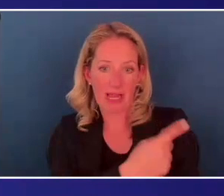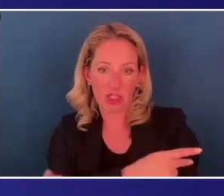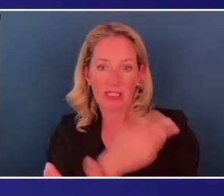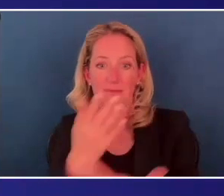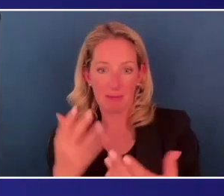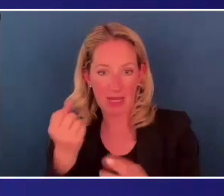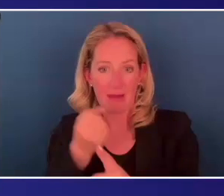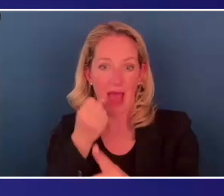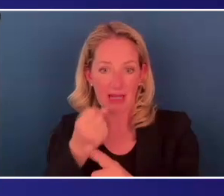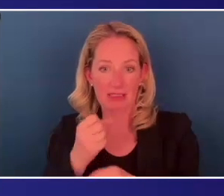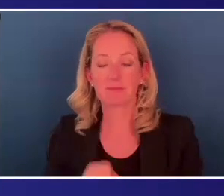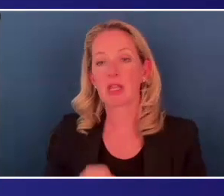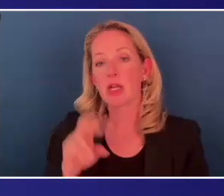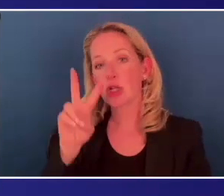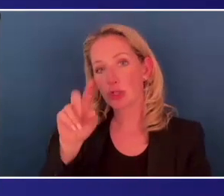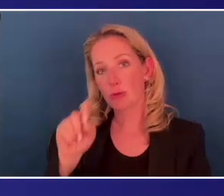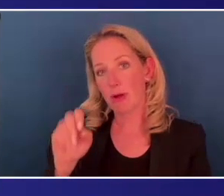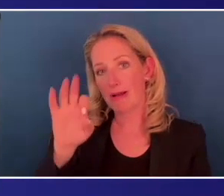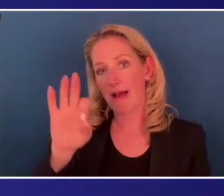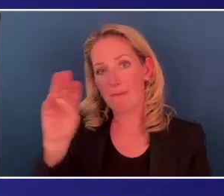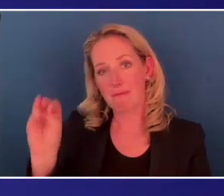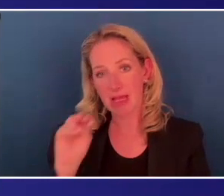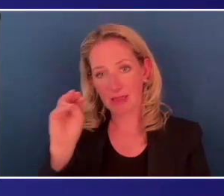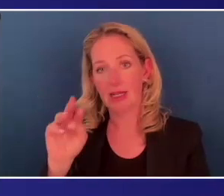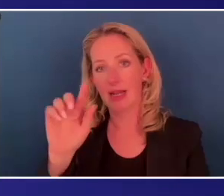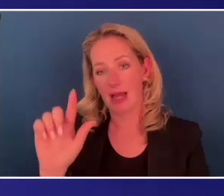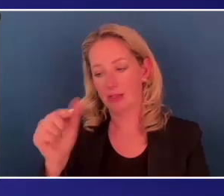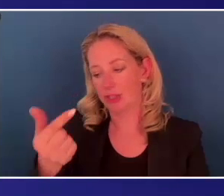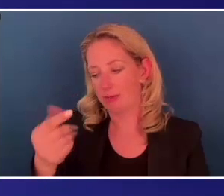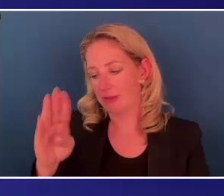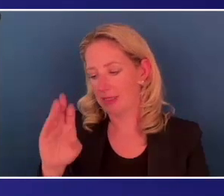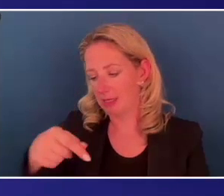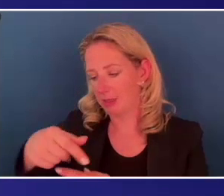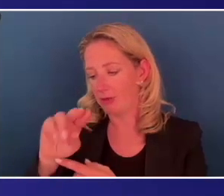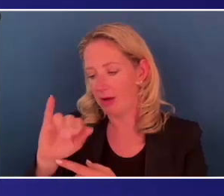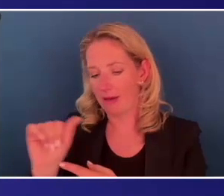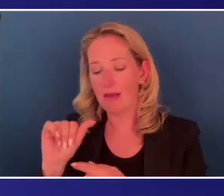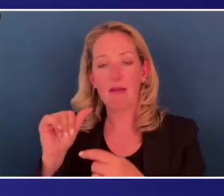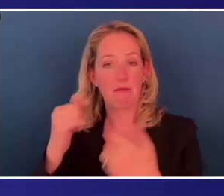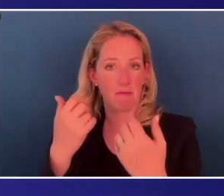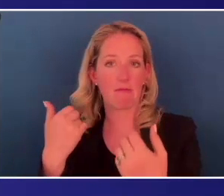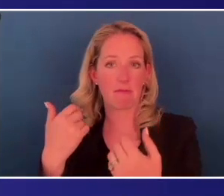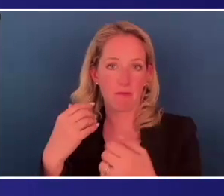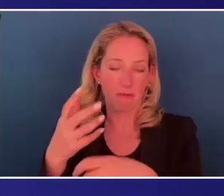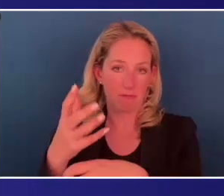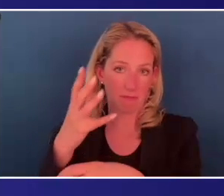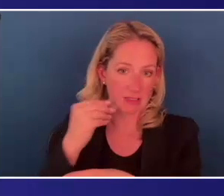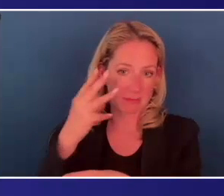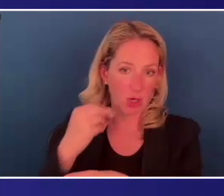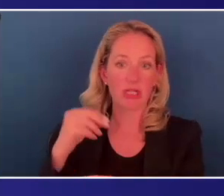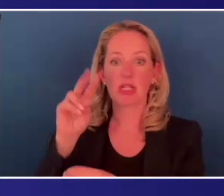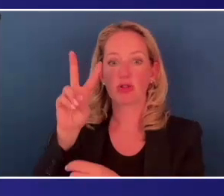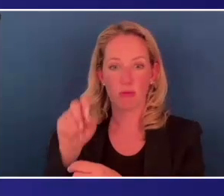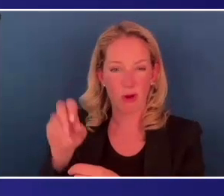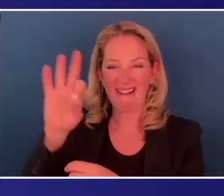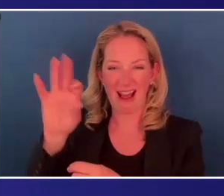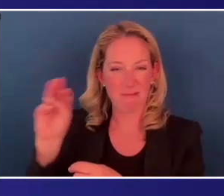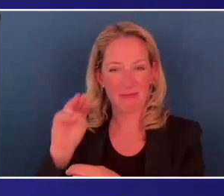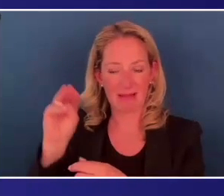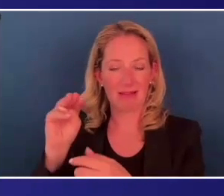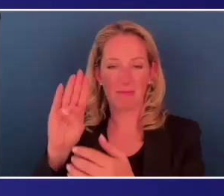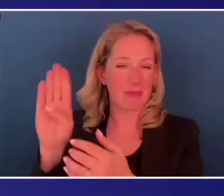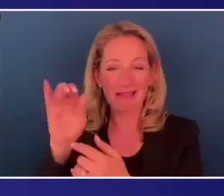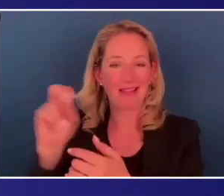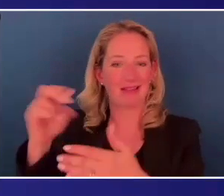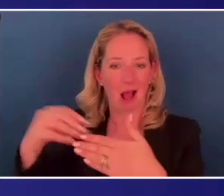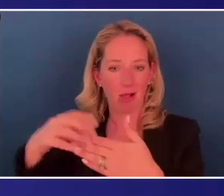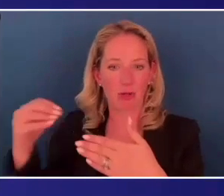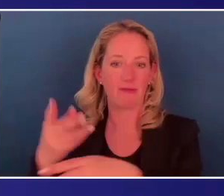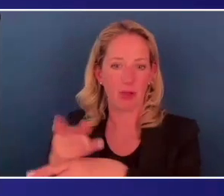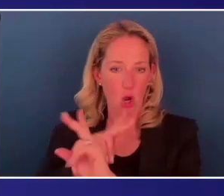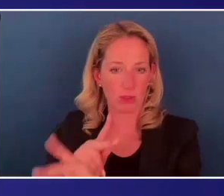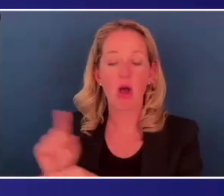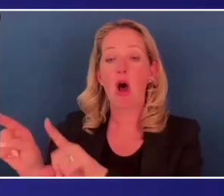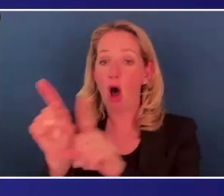Roughly 2.9 million LGBTQ adults currently hold more than 93 billion dollars in federal student loans and LGBTQ plus adults are statistically more likely to have federal student loan debt.